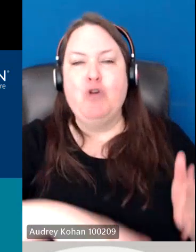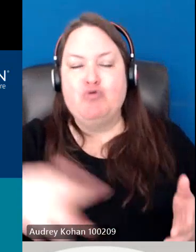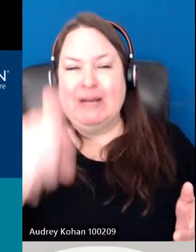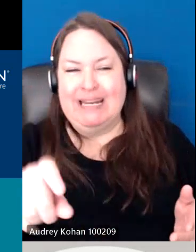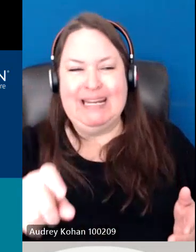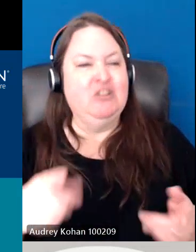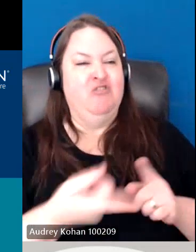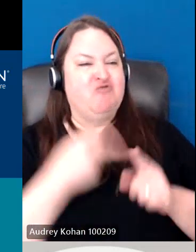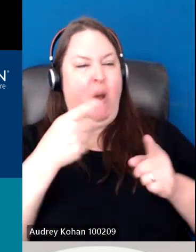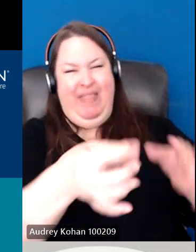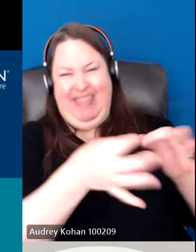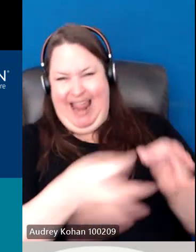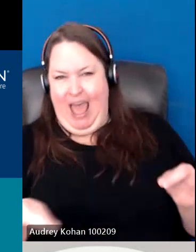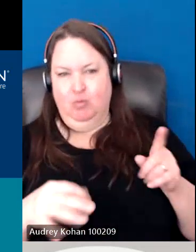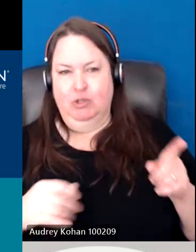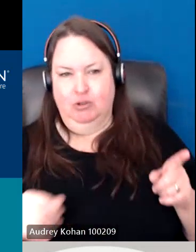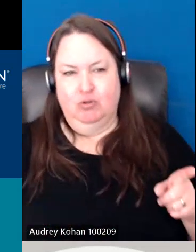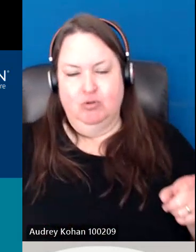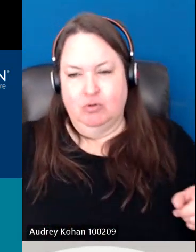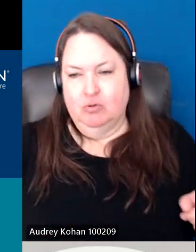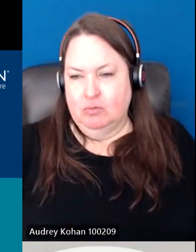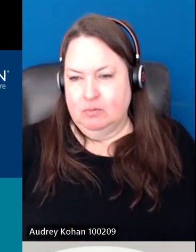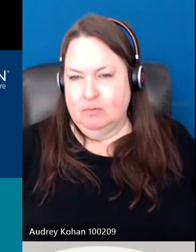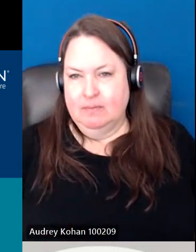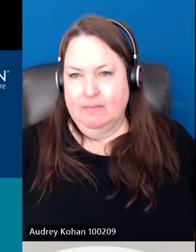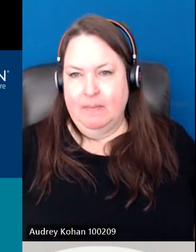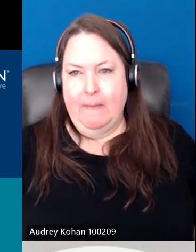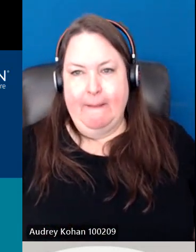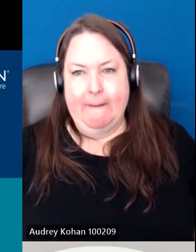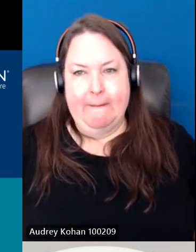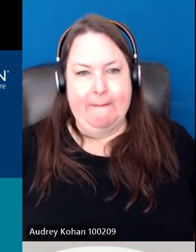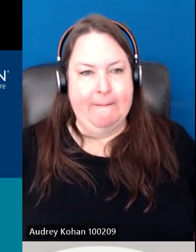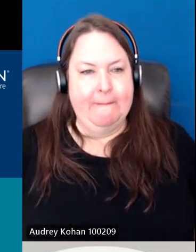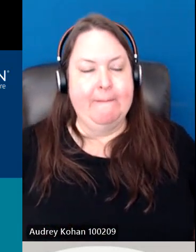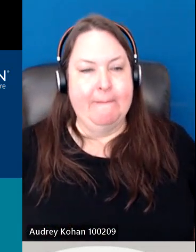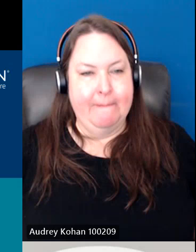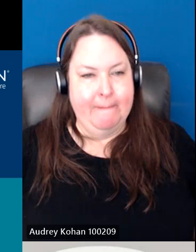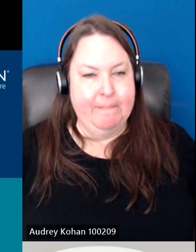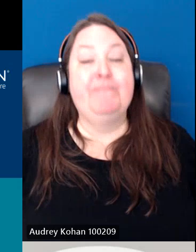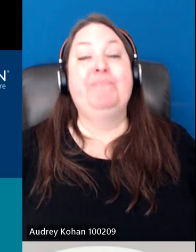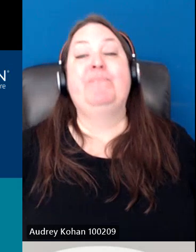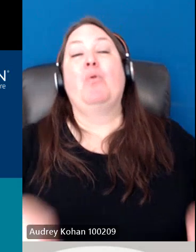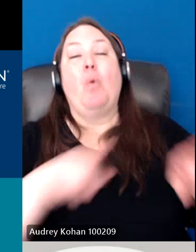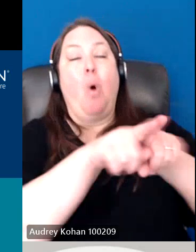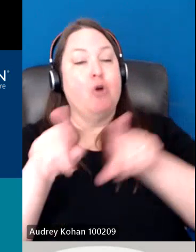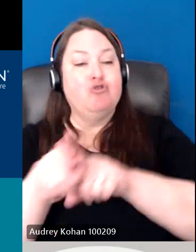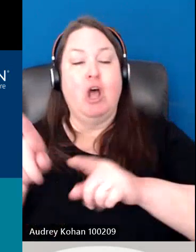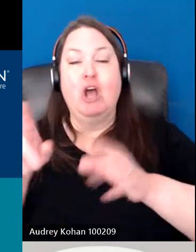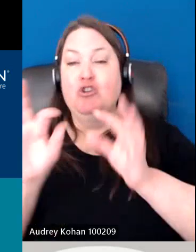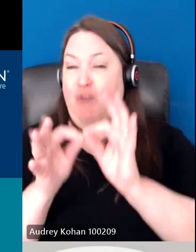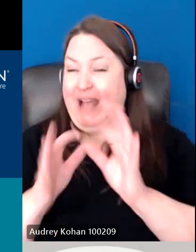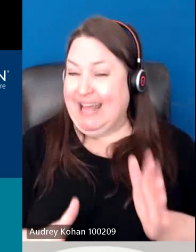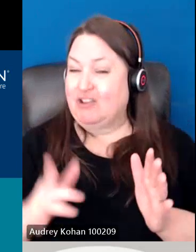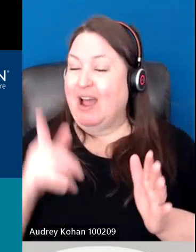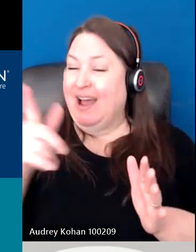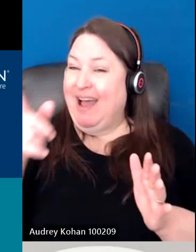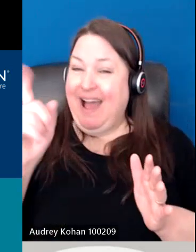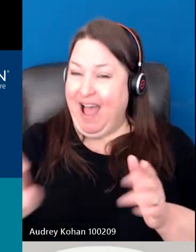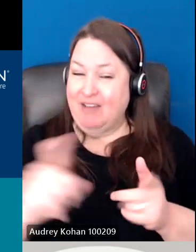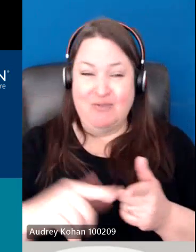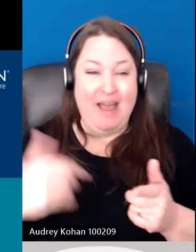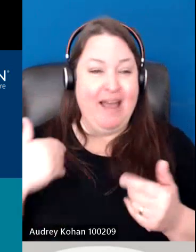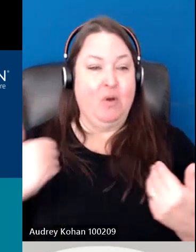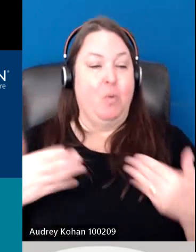language and then also the translations you have to have a way for people to access the